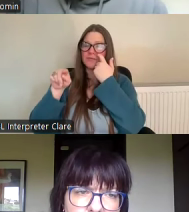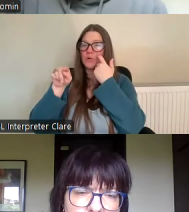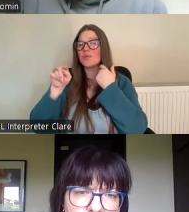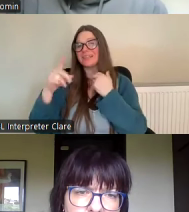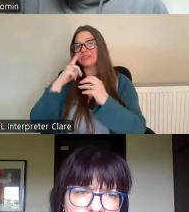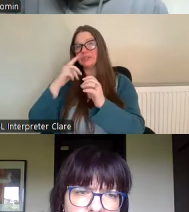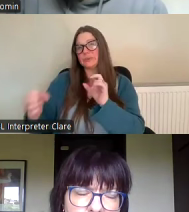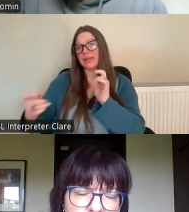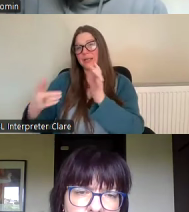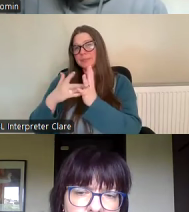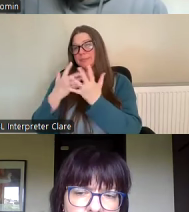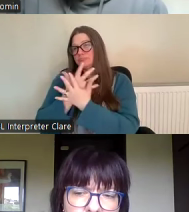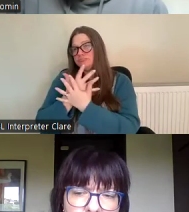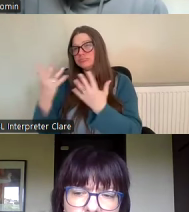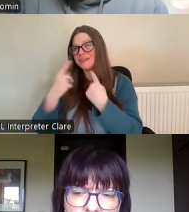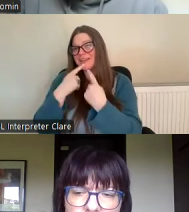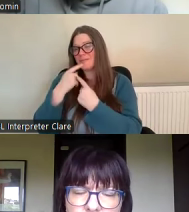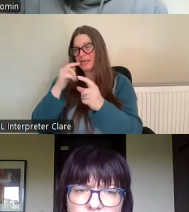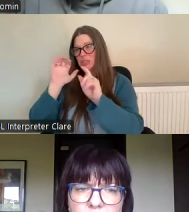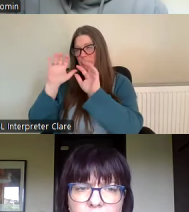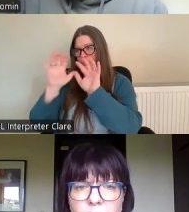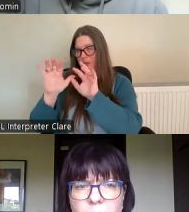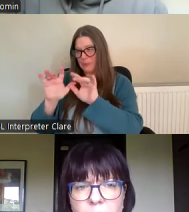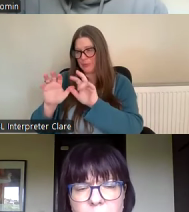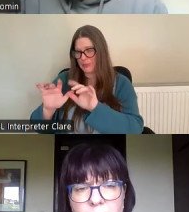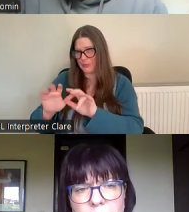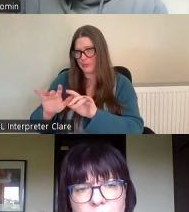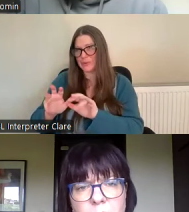What it will do is, it can actually show up